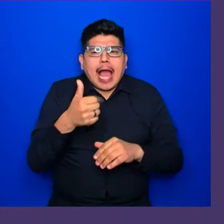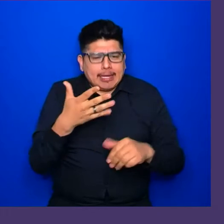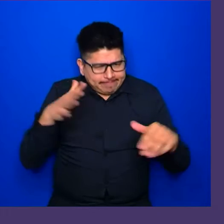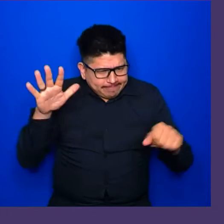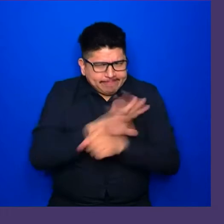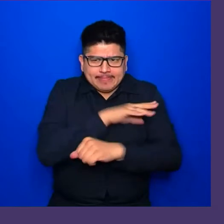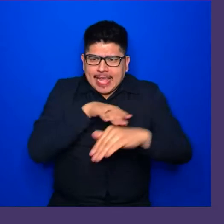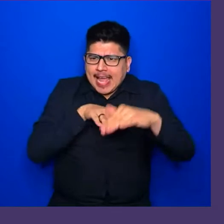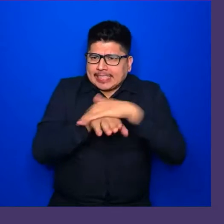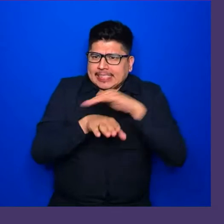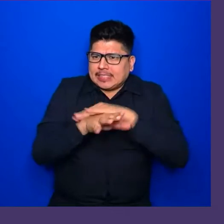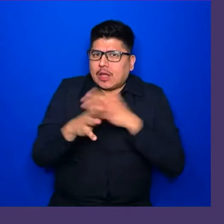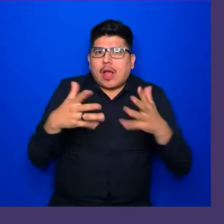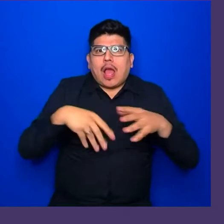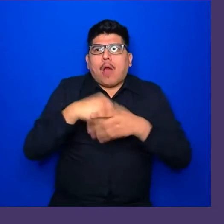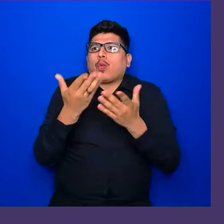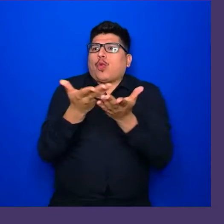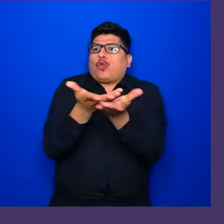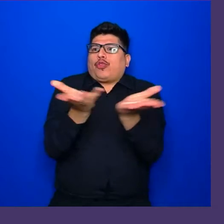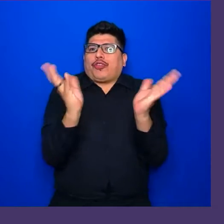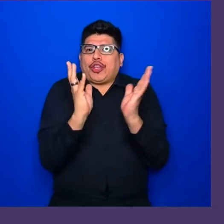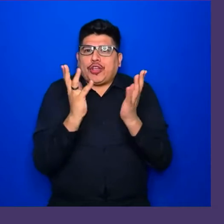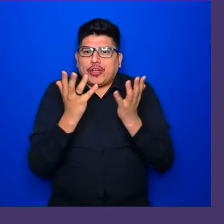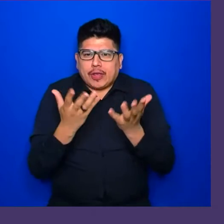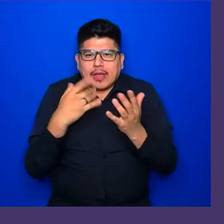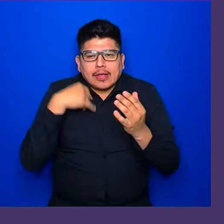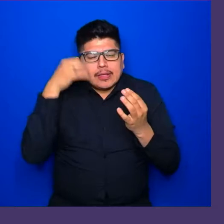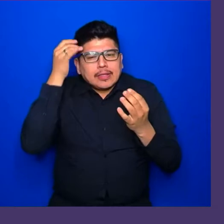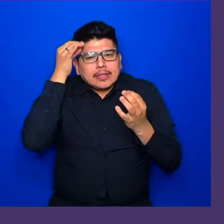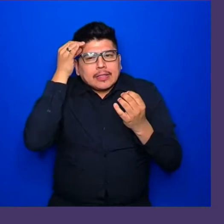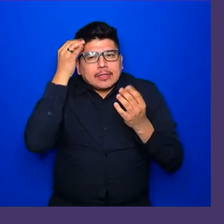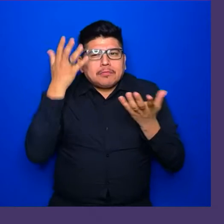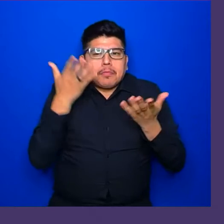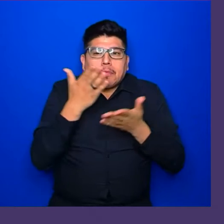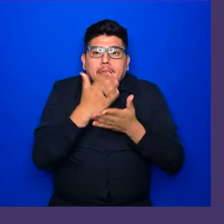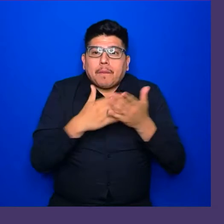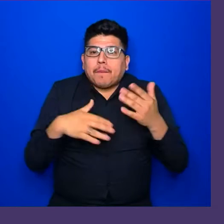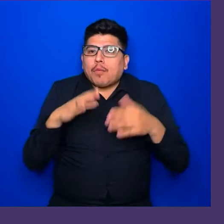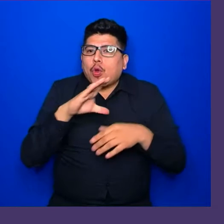I think some corporations fear what innovation or